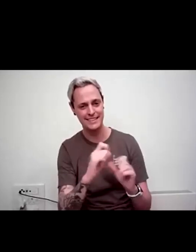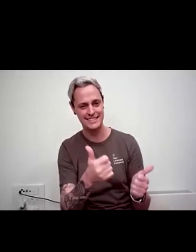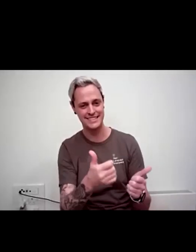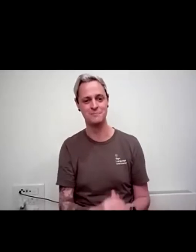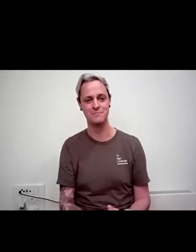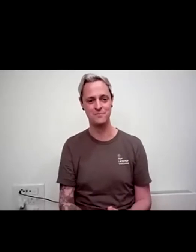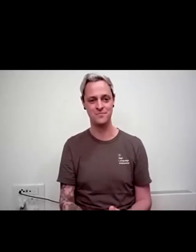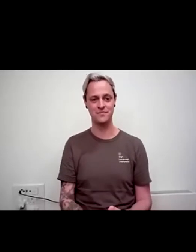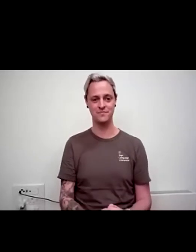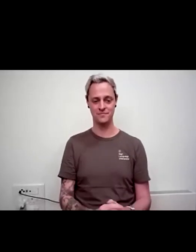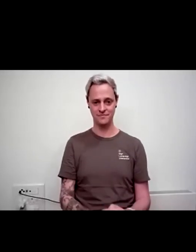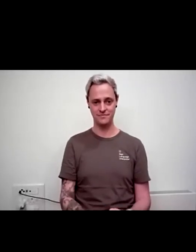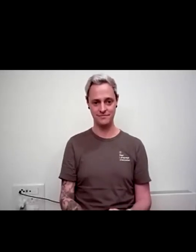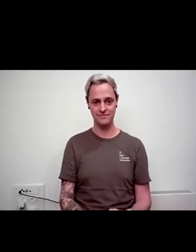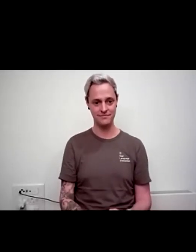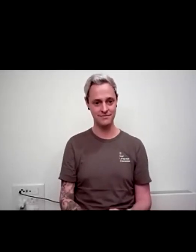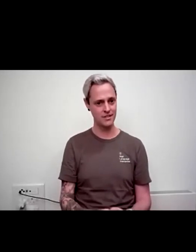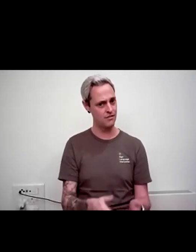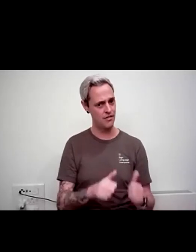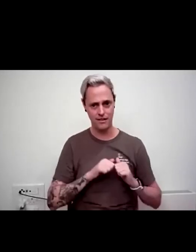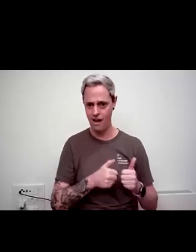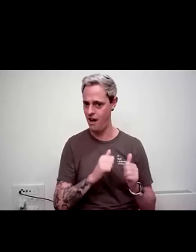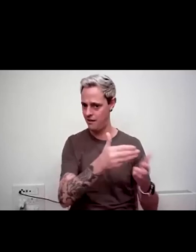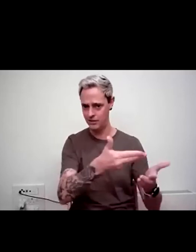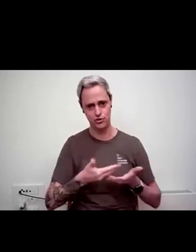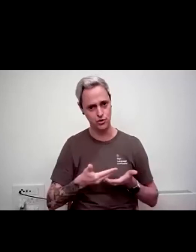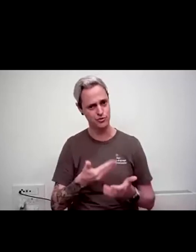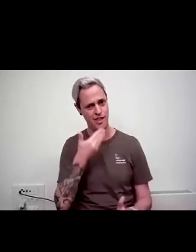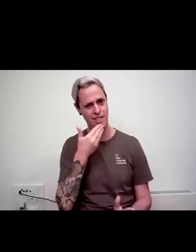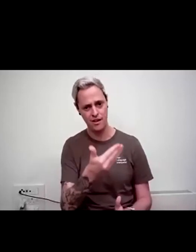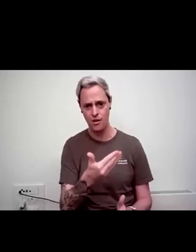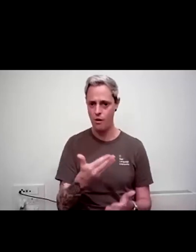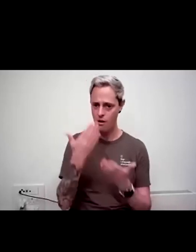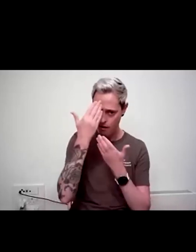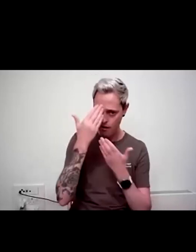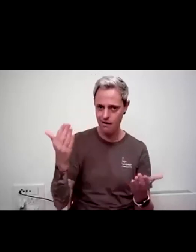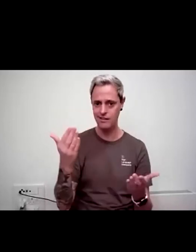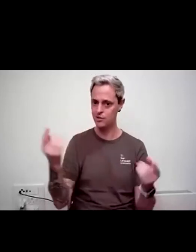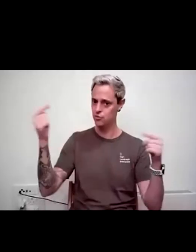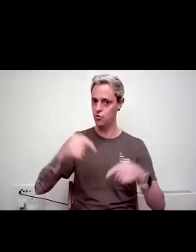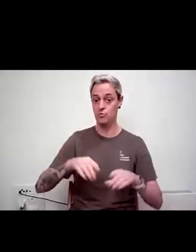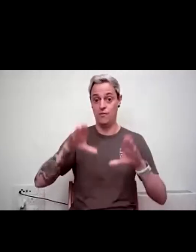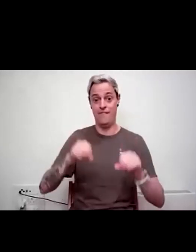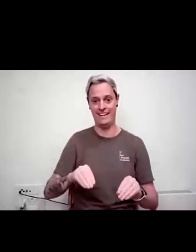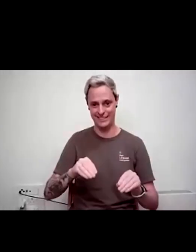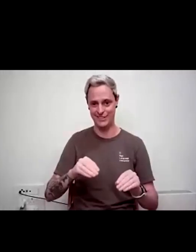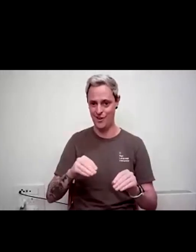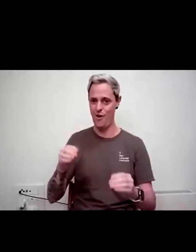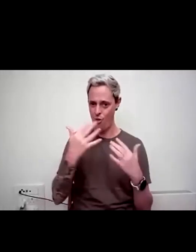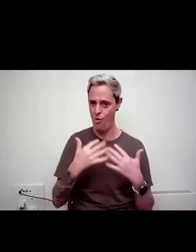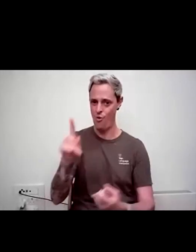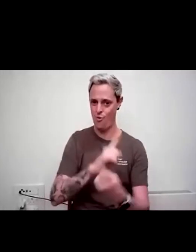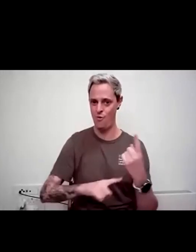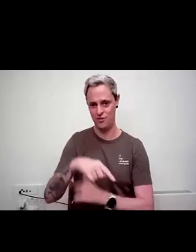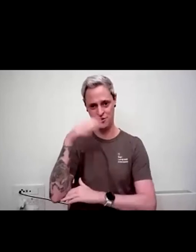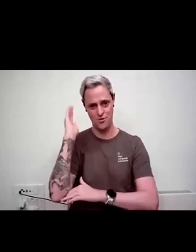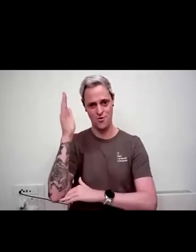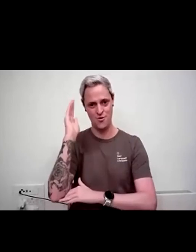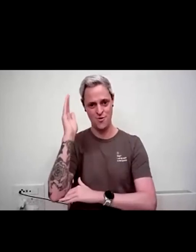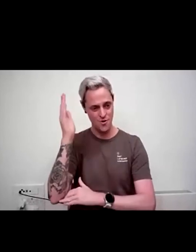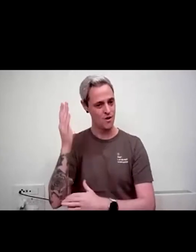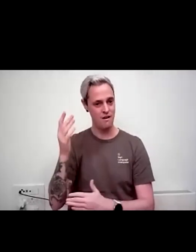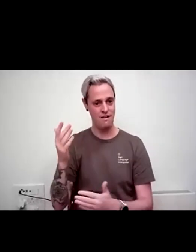I appreciate that kind introduction and it's an honour to finish a conference, that I'm going to be...